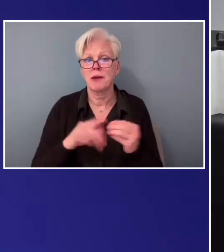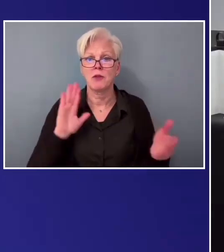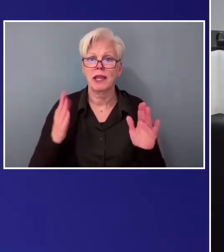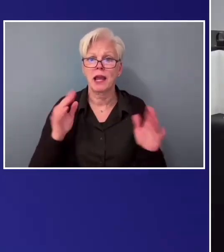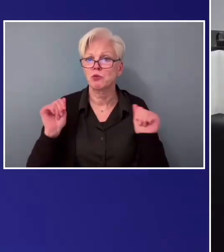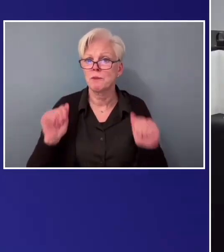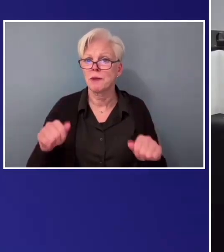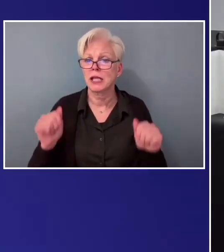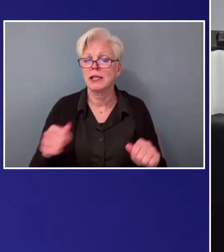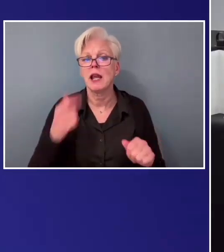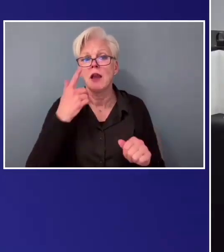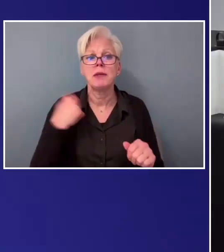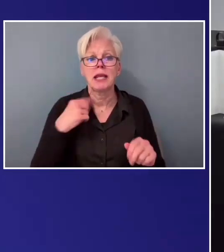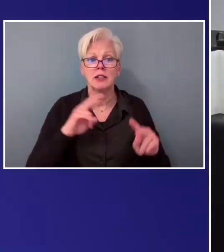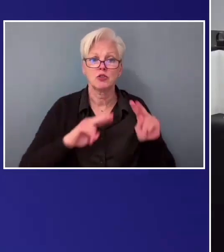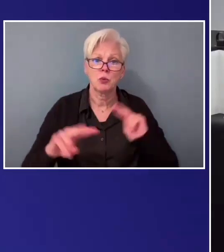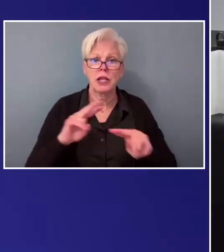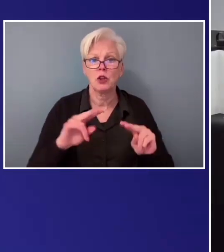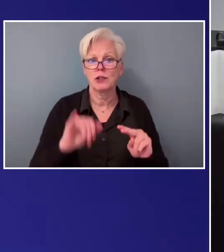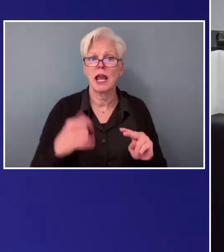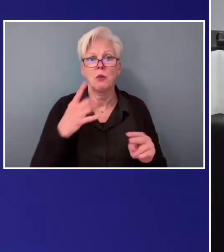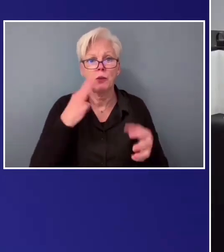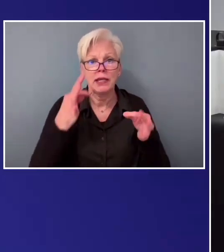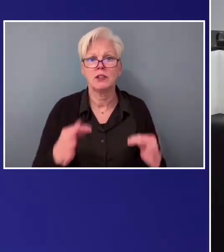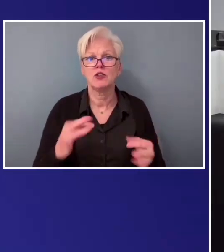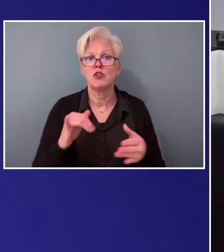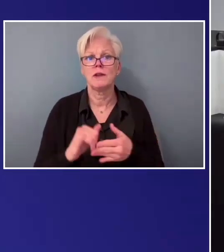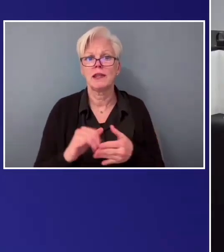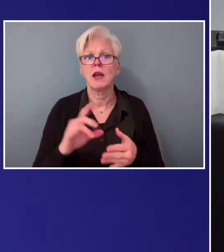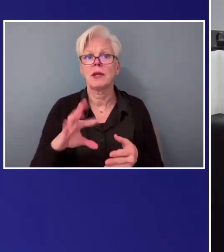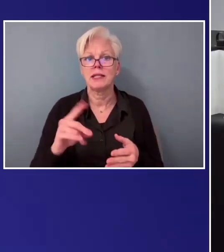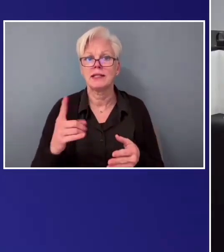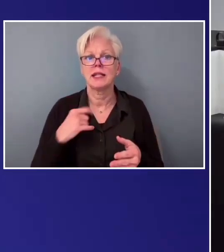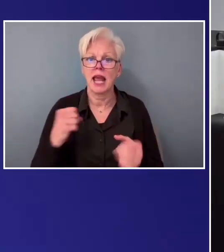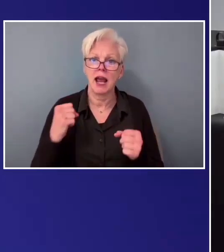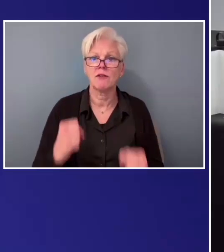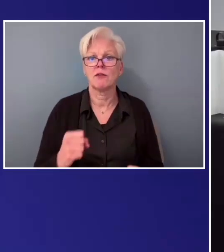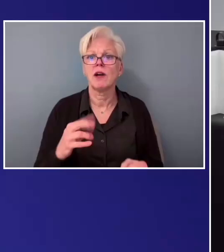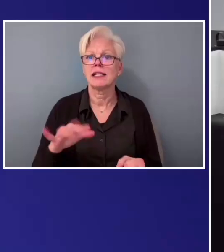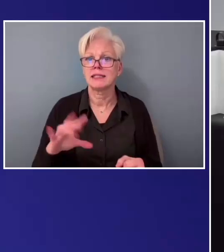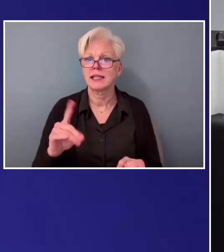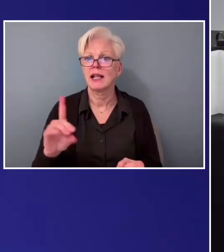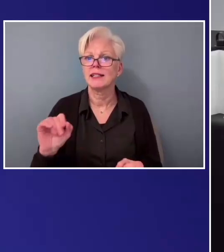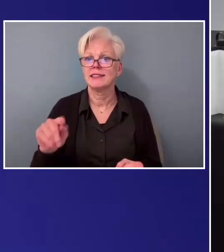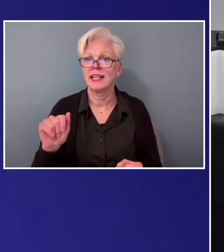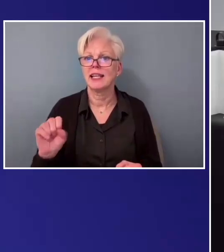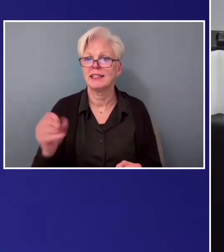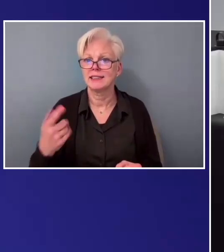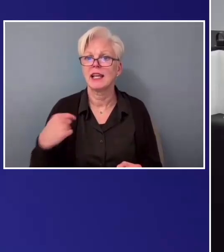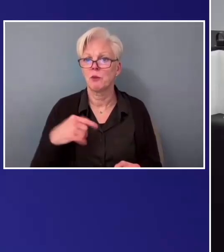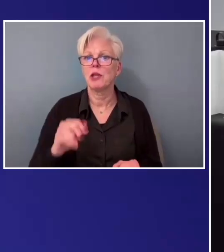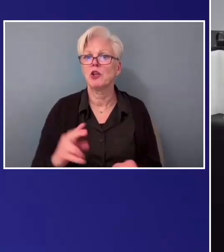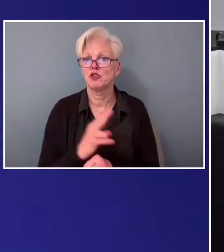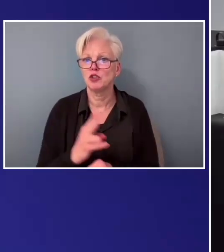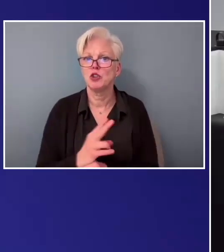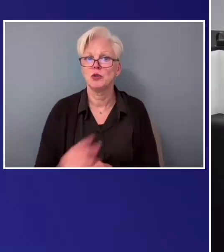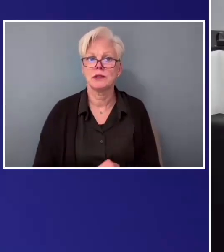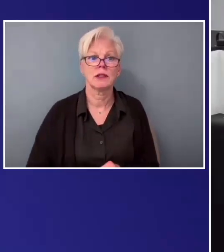Because we looked at this and we determined that we did have a solid data set that we could use. And yeah, Jeff wants to make a point.